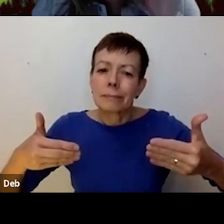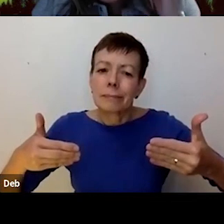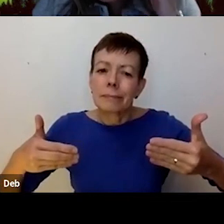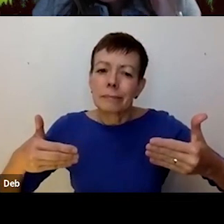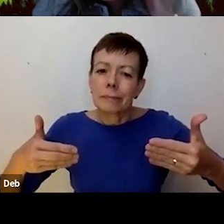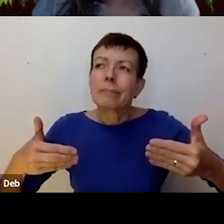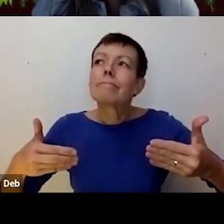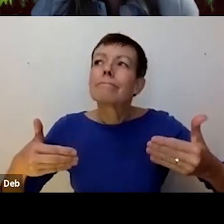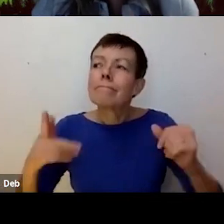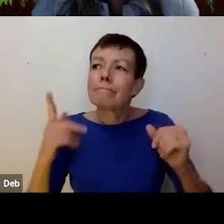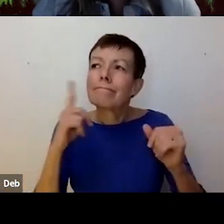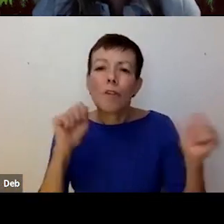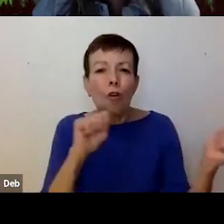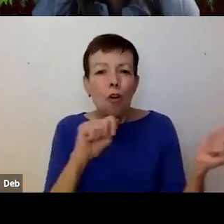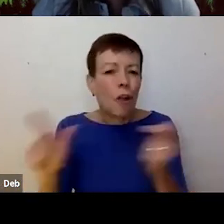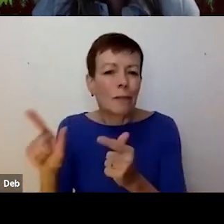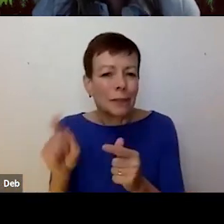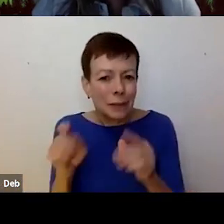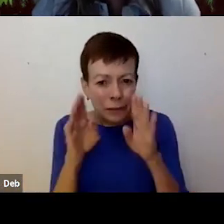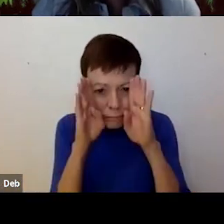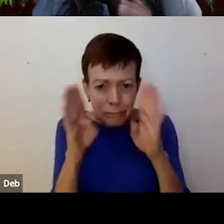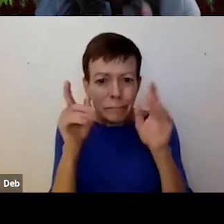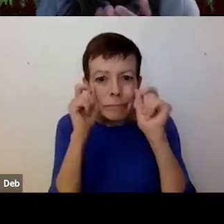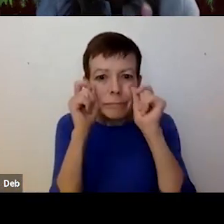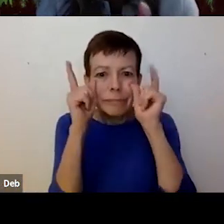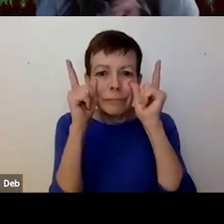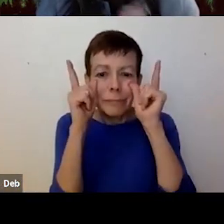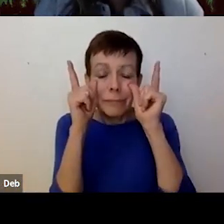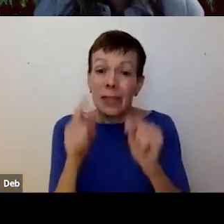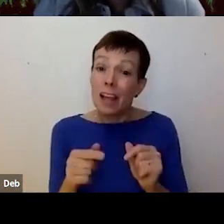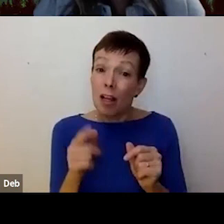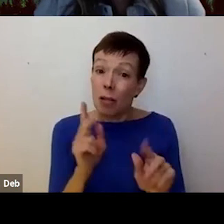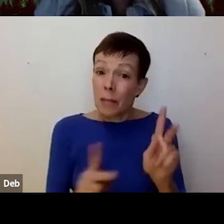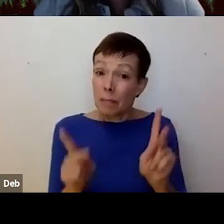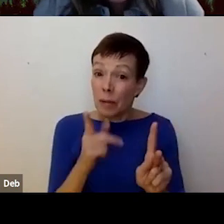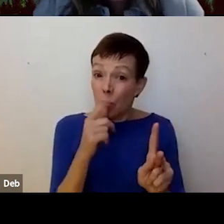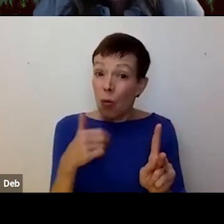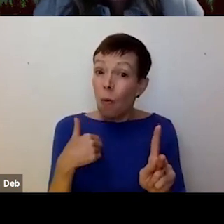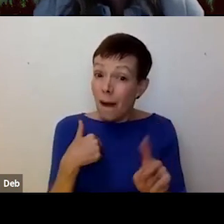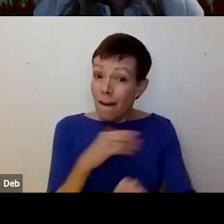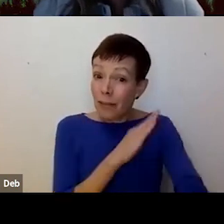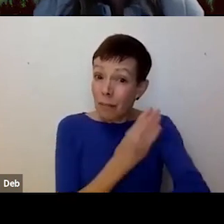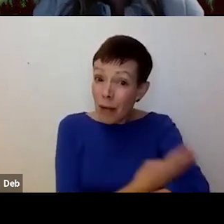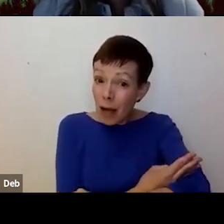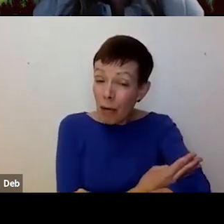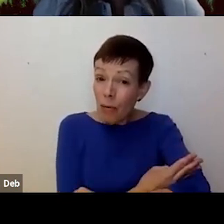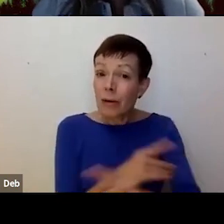pay attention to that as those of us who hold power and who hold the purse strings and who